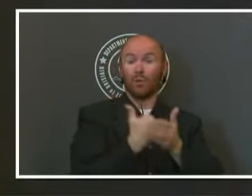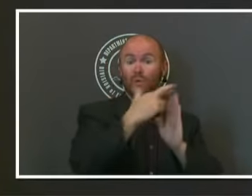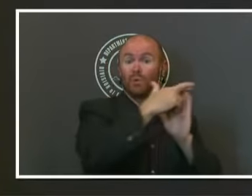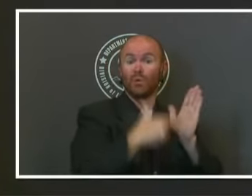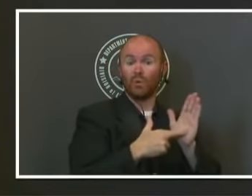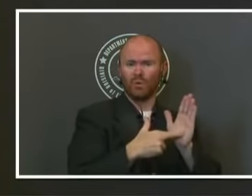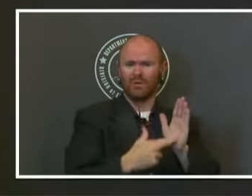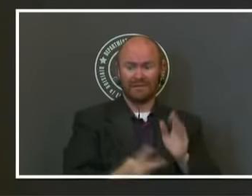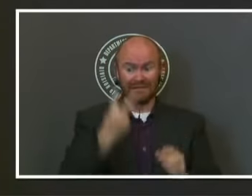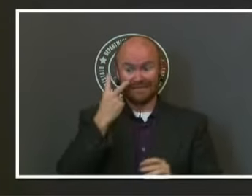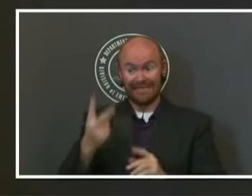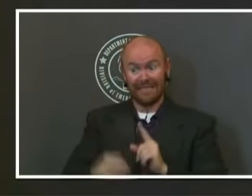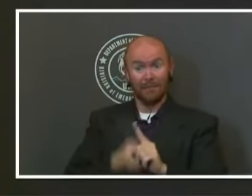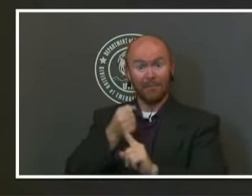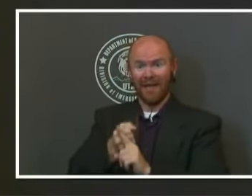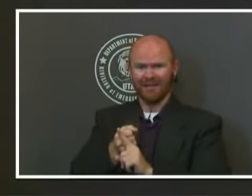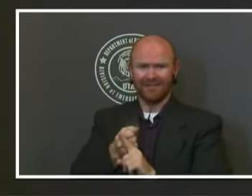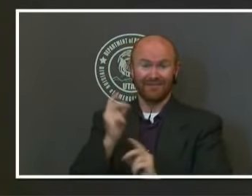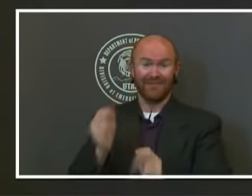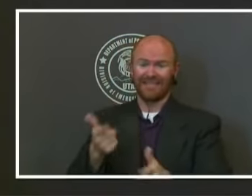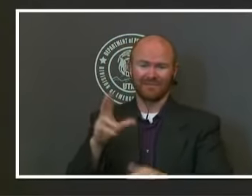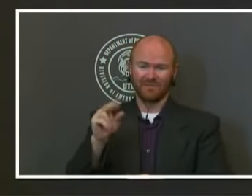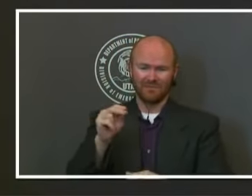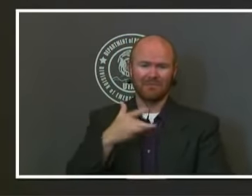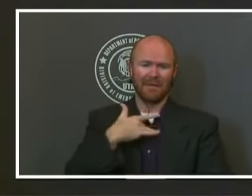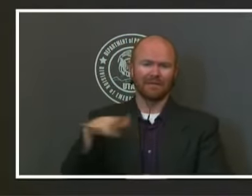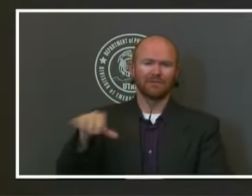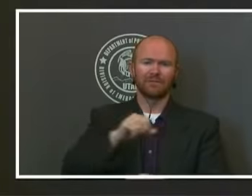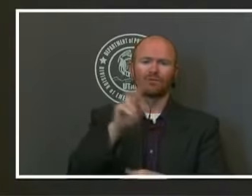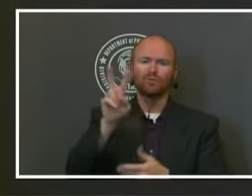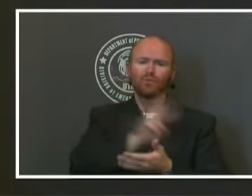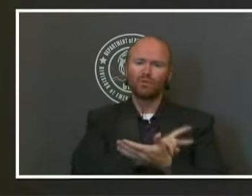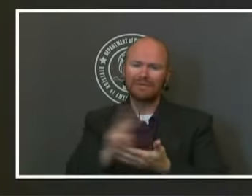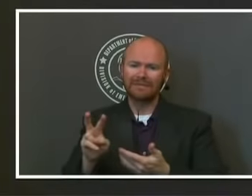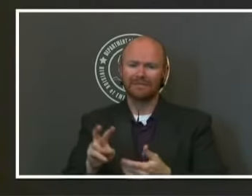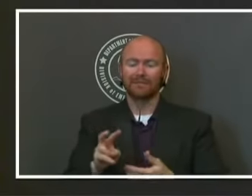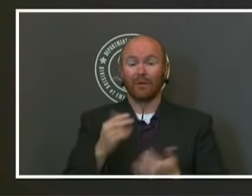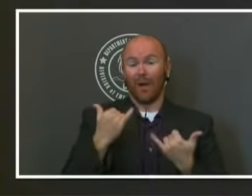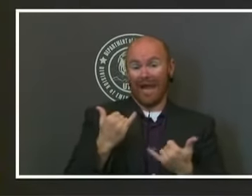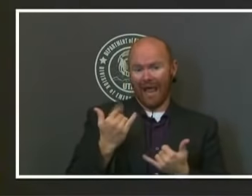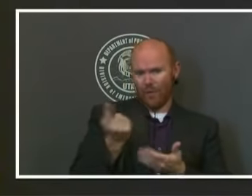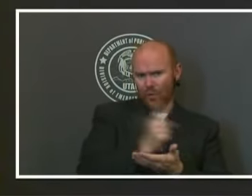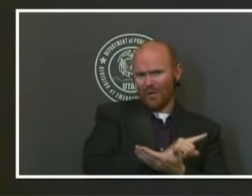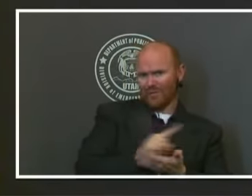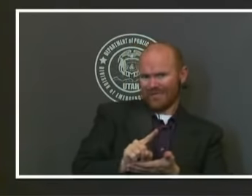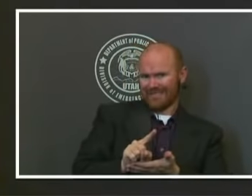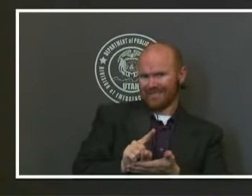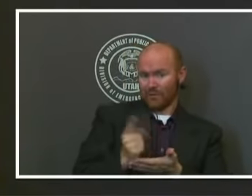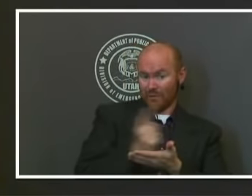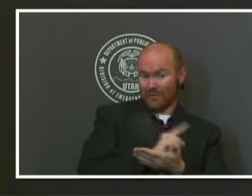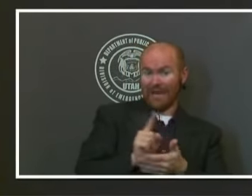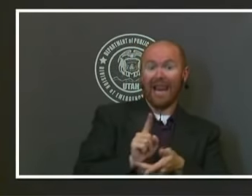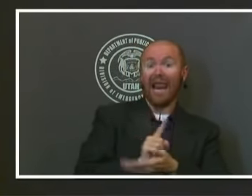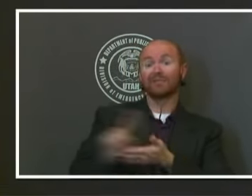impact on our cases so we're watching this closely were one